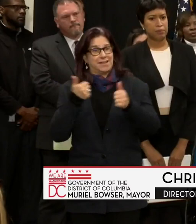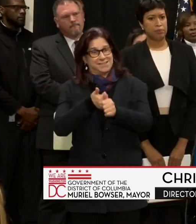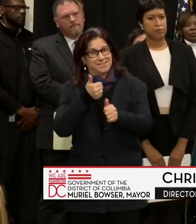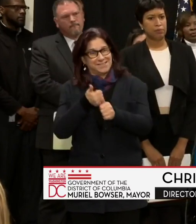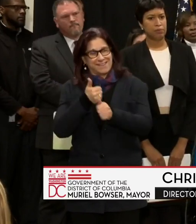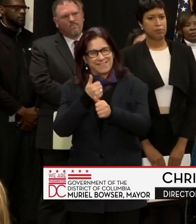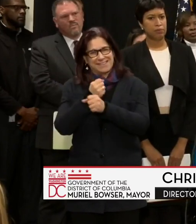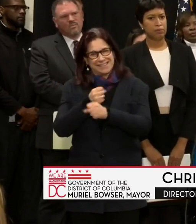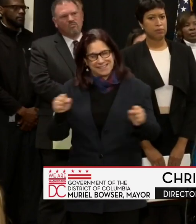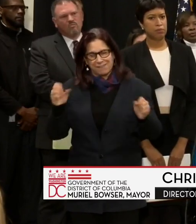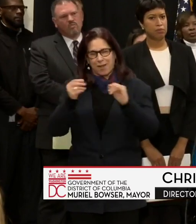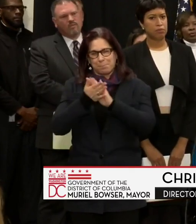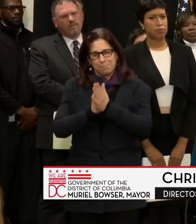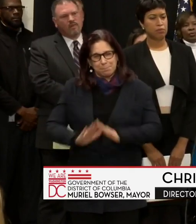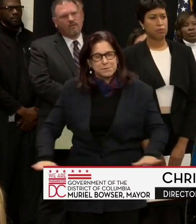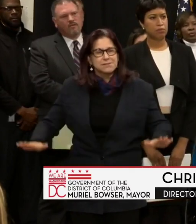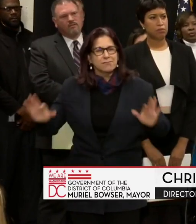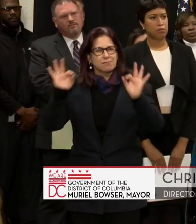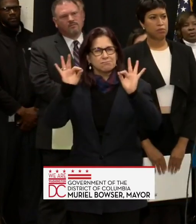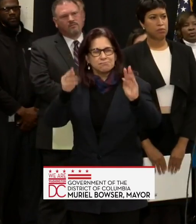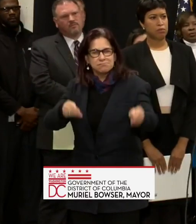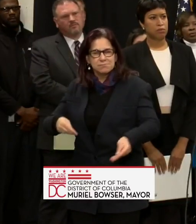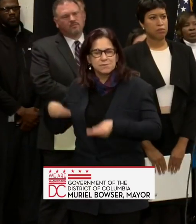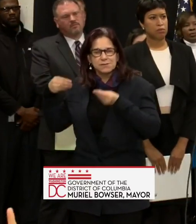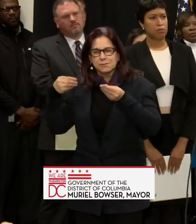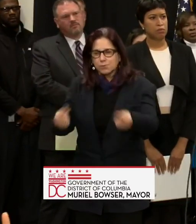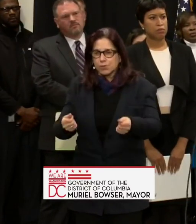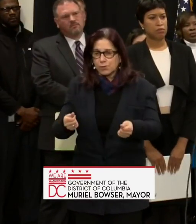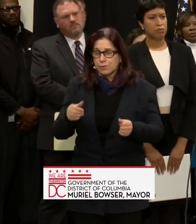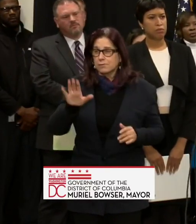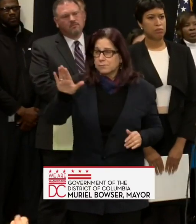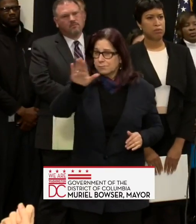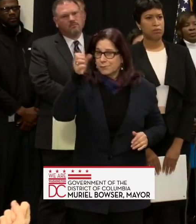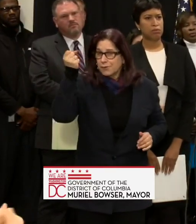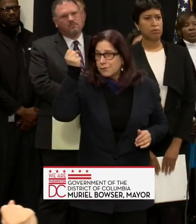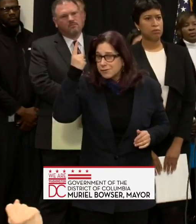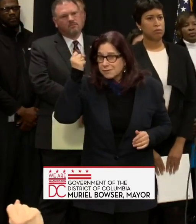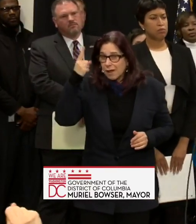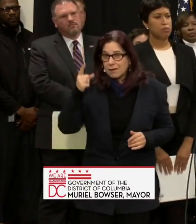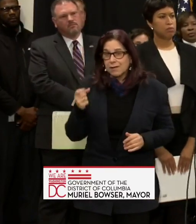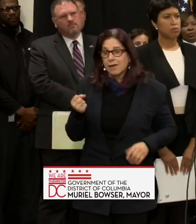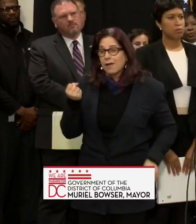TO ANTICIPATE QUESTIONS ABOUT POTENTIAL PROTESTS OR DEMONSTRATIONS, THE DISTRICT IN CONCERT WITH OUR PARK POLICE